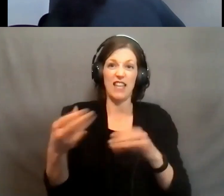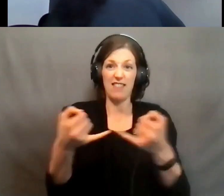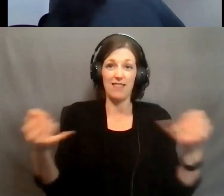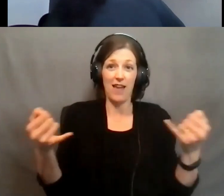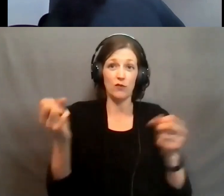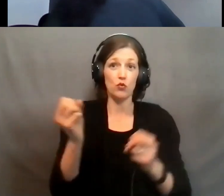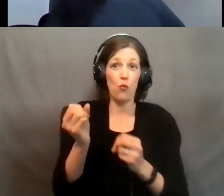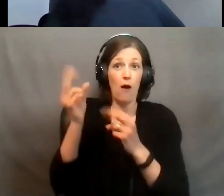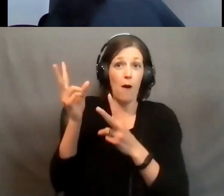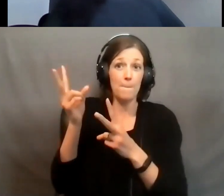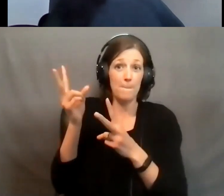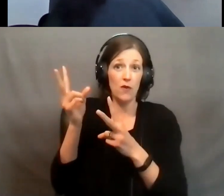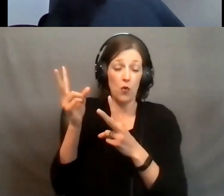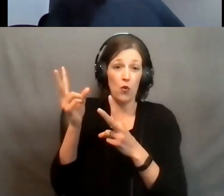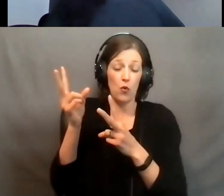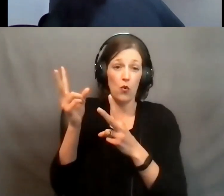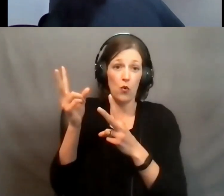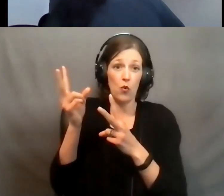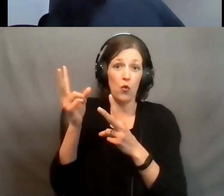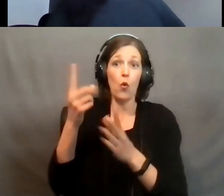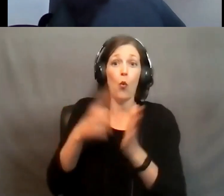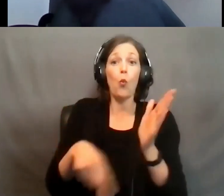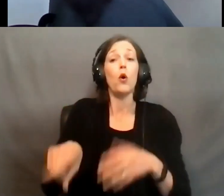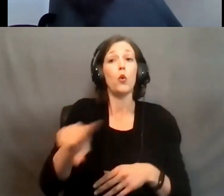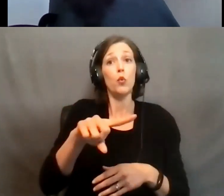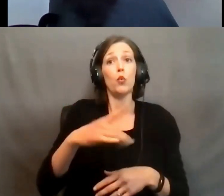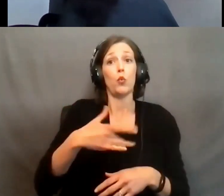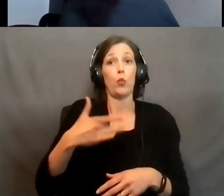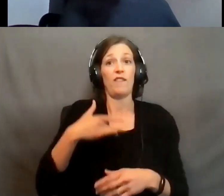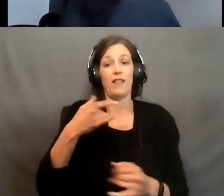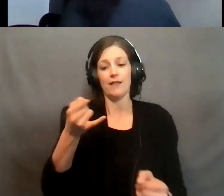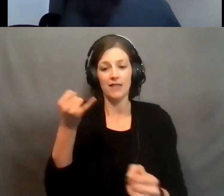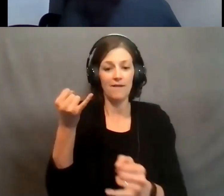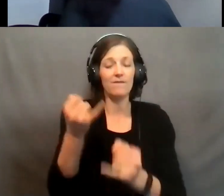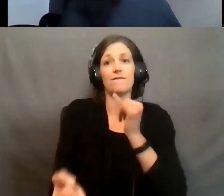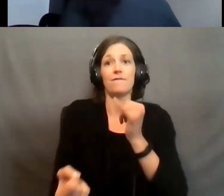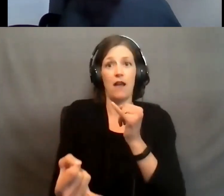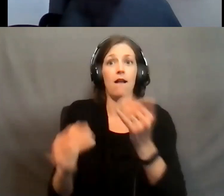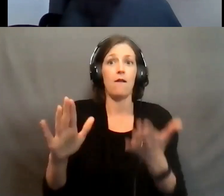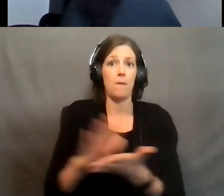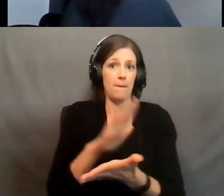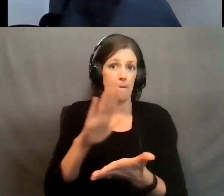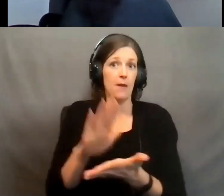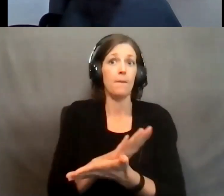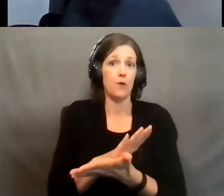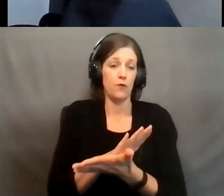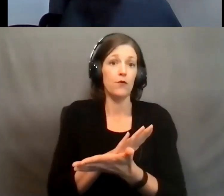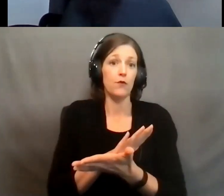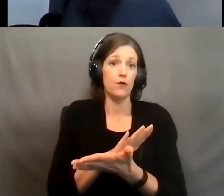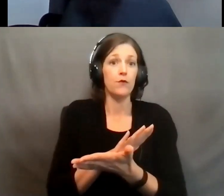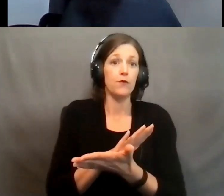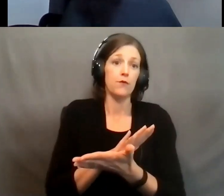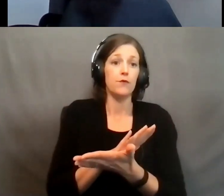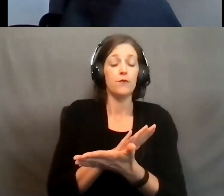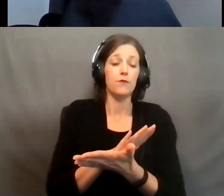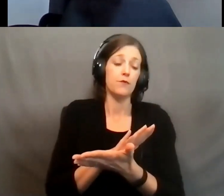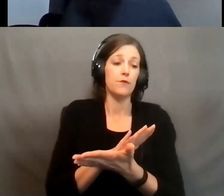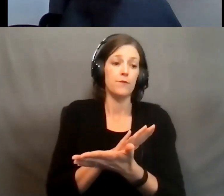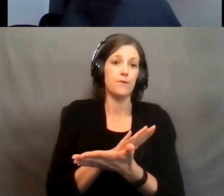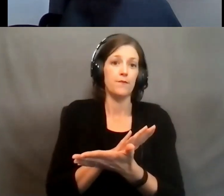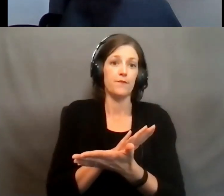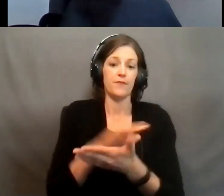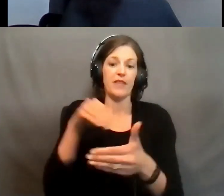13:07:48 what you view to be your final paper 13:08:00 in all academic. That is the